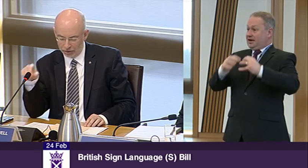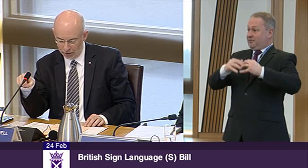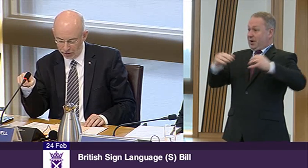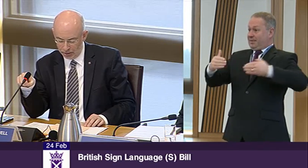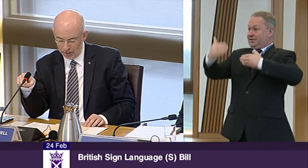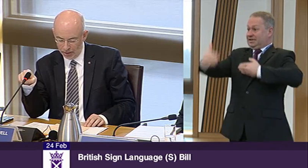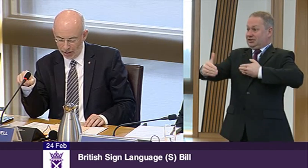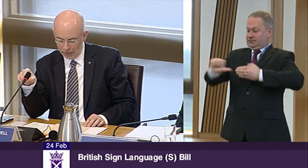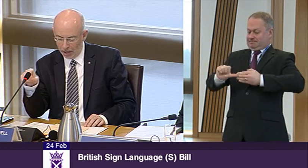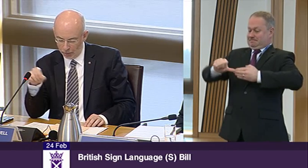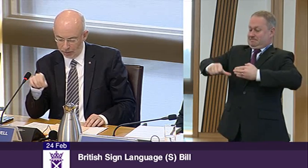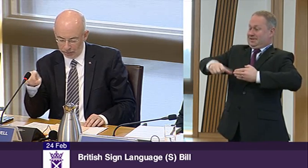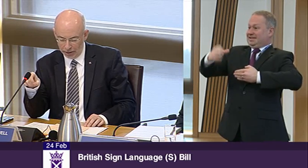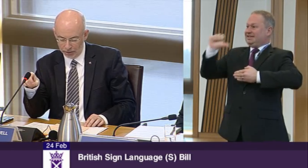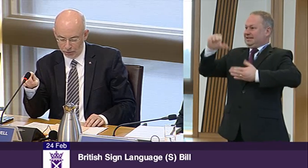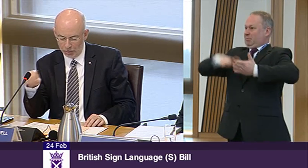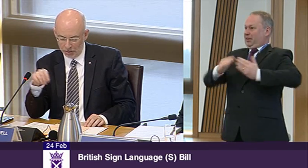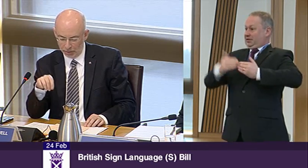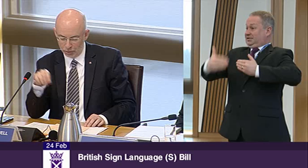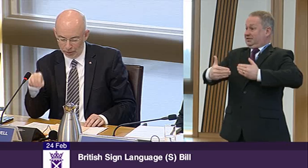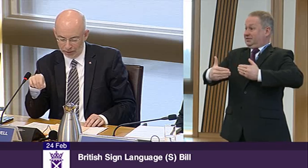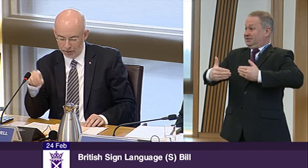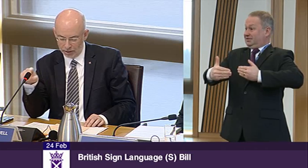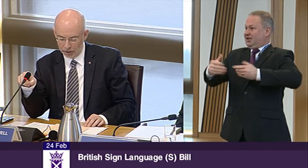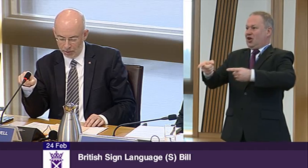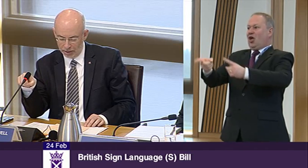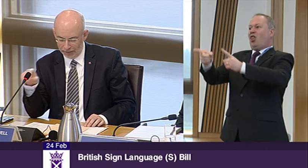after the start of each parliamentary session, and that authority plans should be published